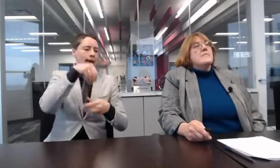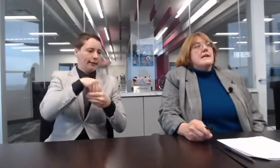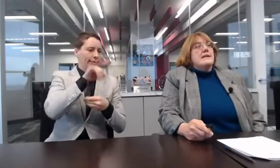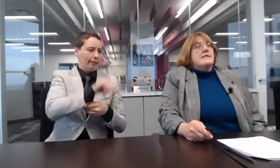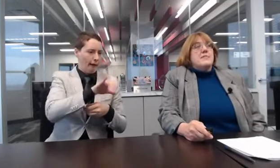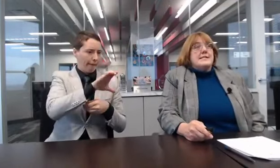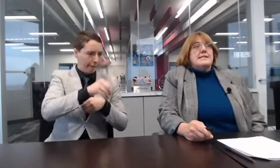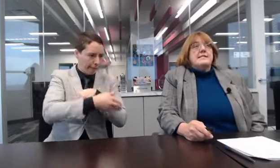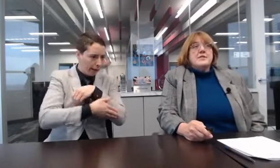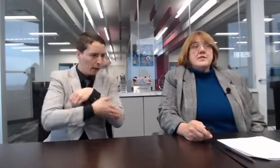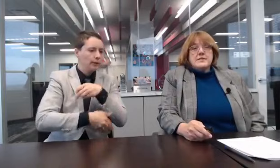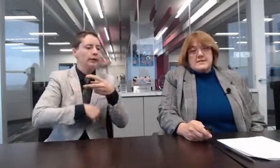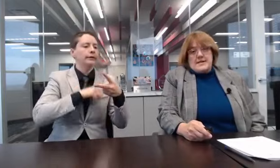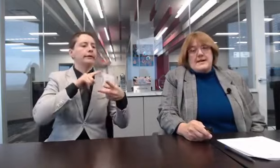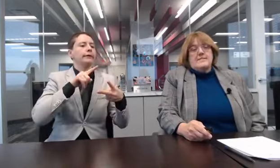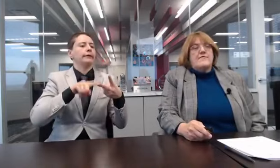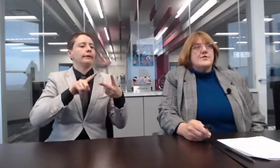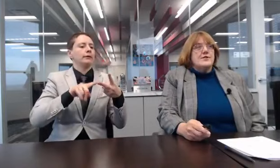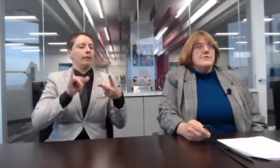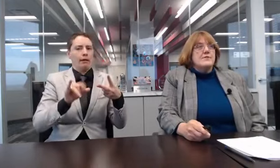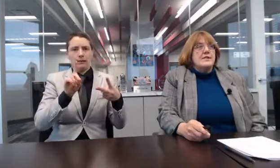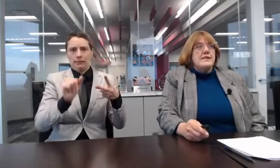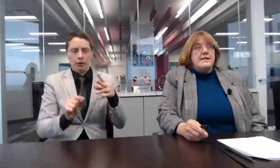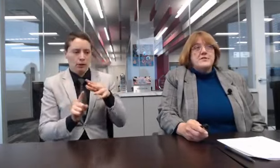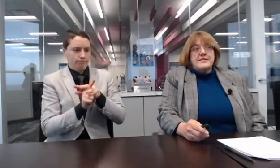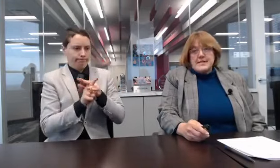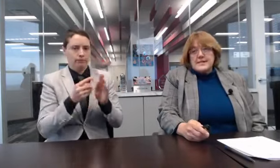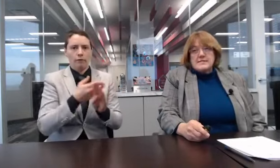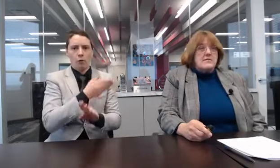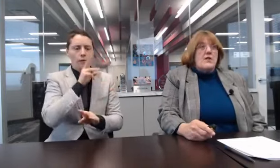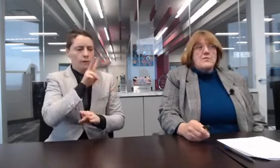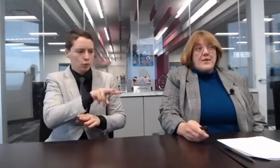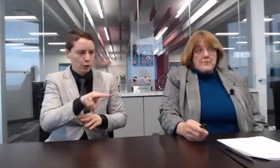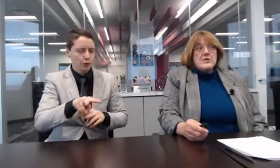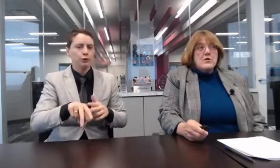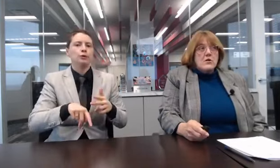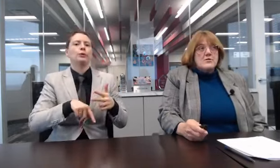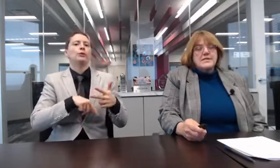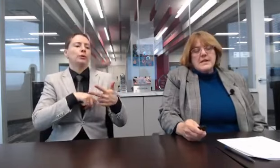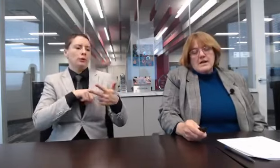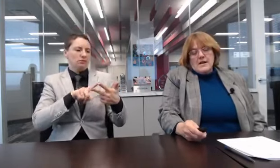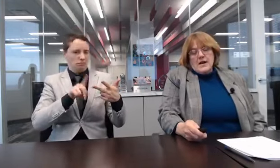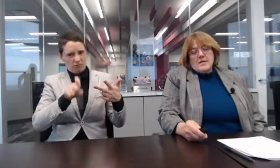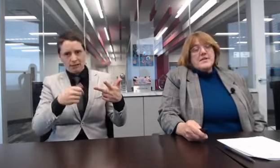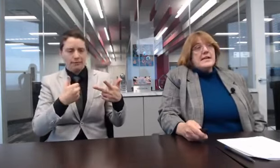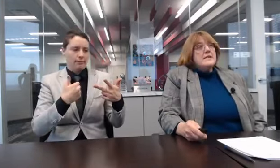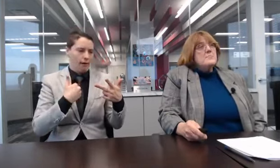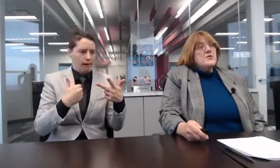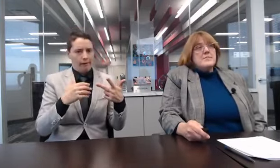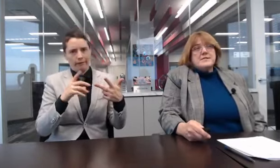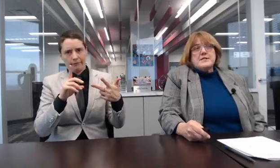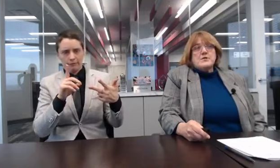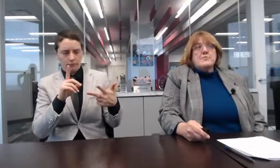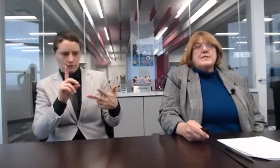And but in addition to that, for children aged six all the way through adults, the County Board must determine